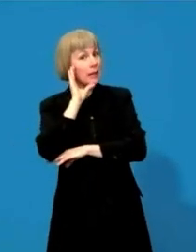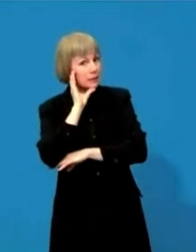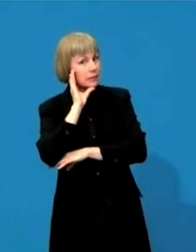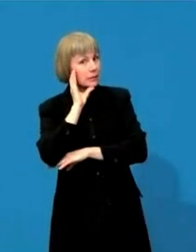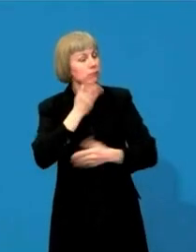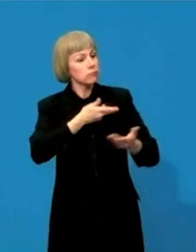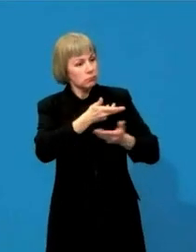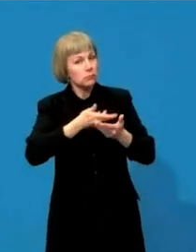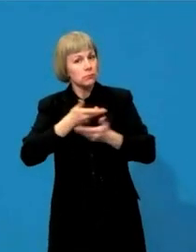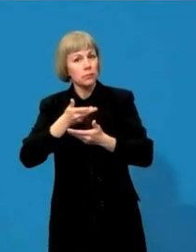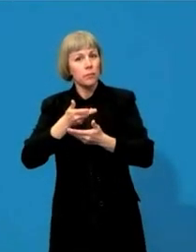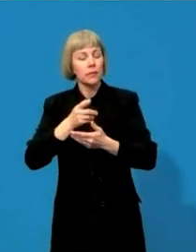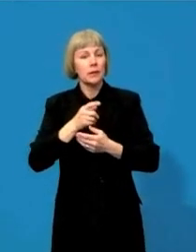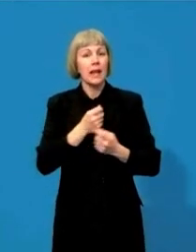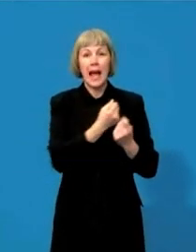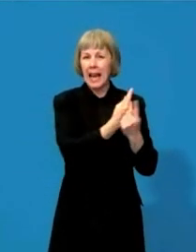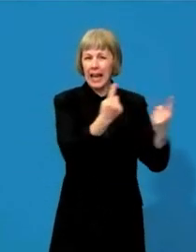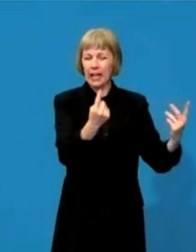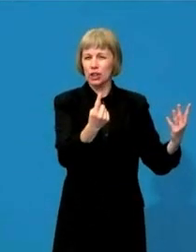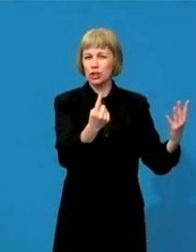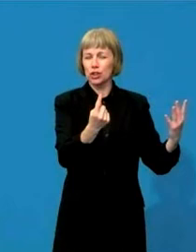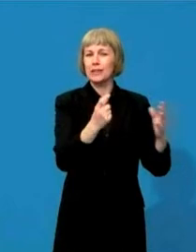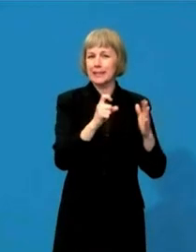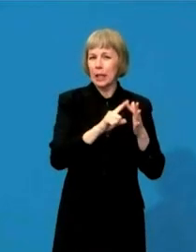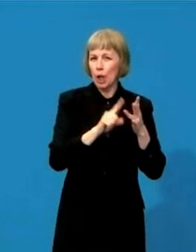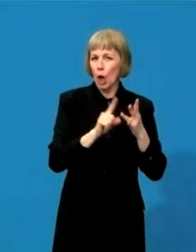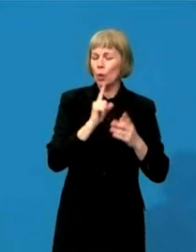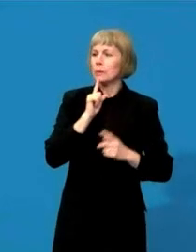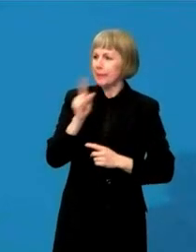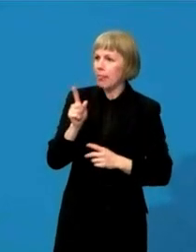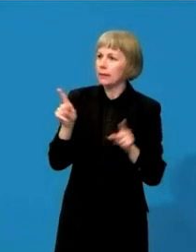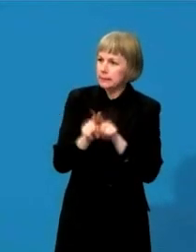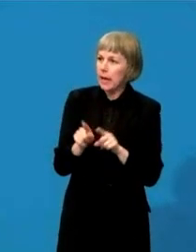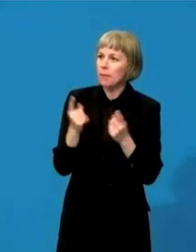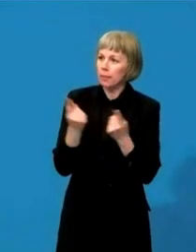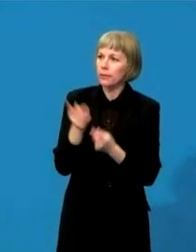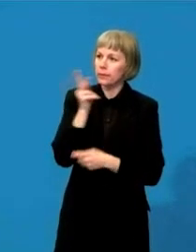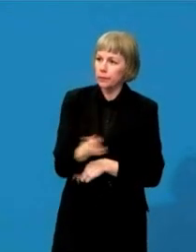the same thing, but they didn't feel heard. And we were fortunate enough that during one of those consultations, an Aboriginal woman